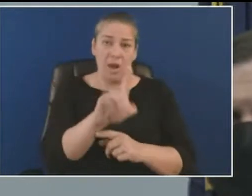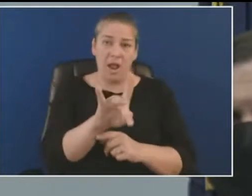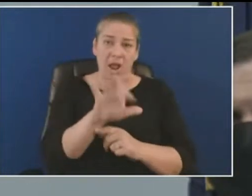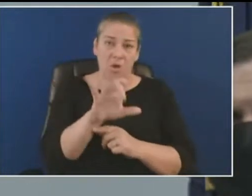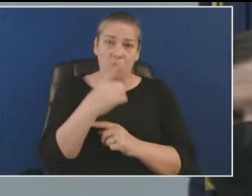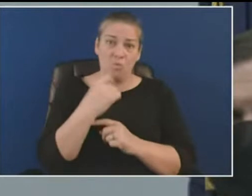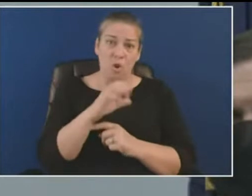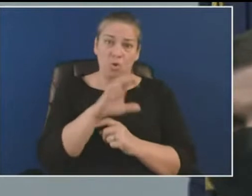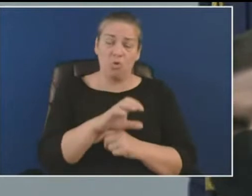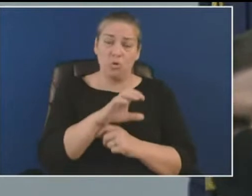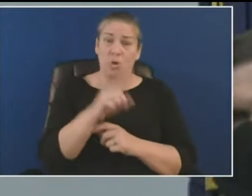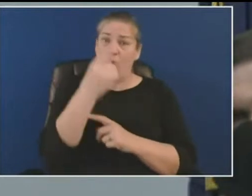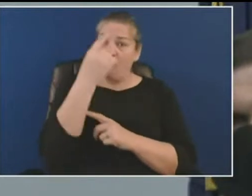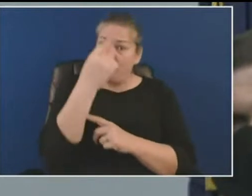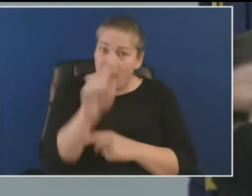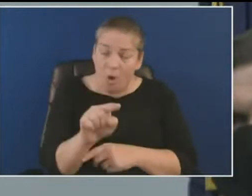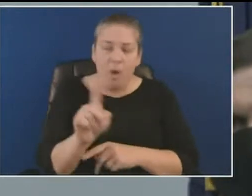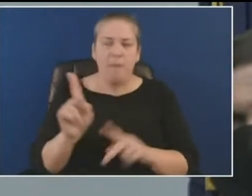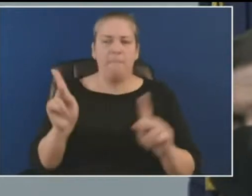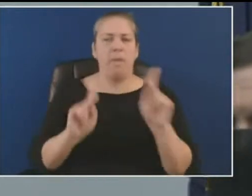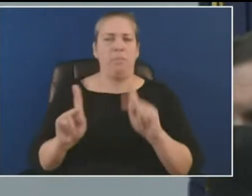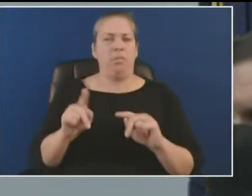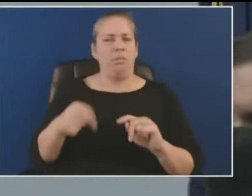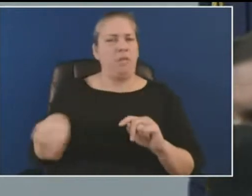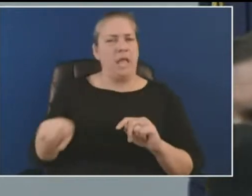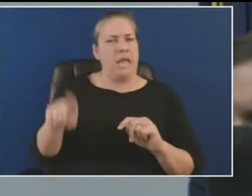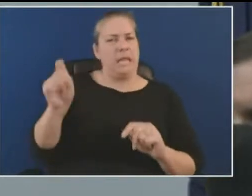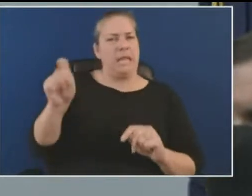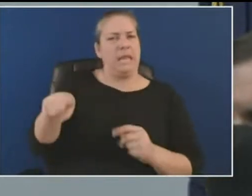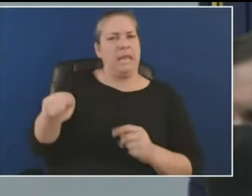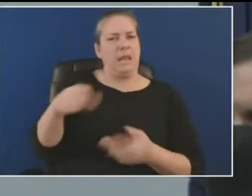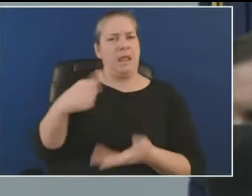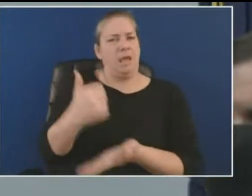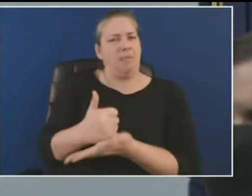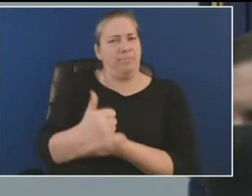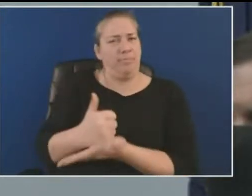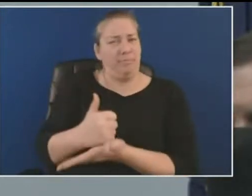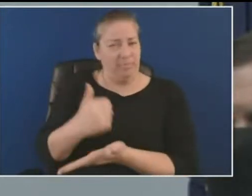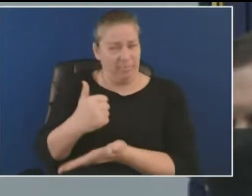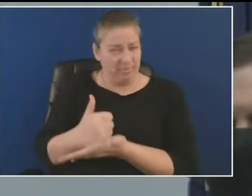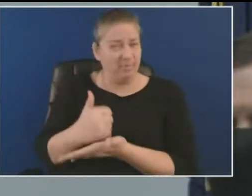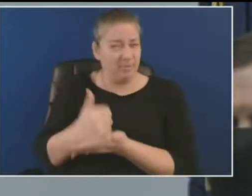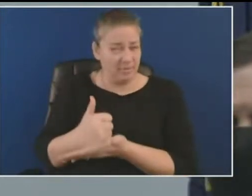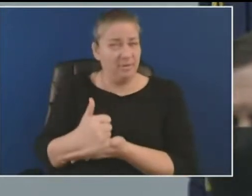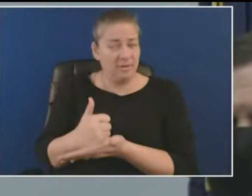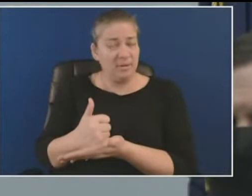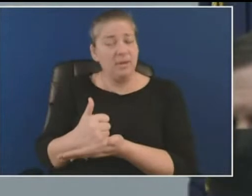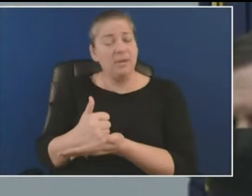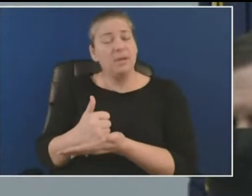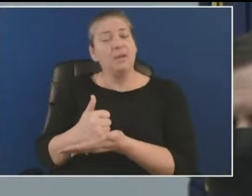immediate shelter and immediate help. What they've asked the citizens in our community to do at this